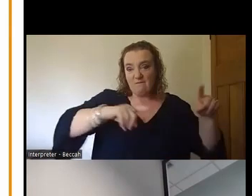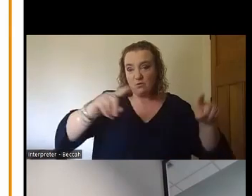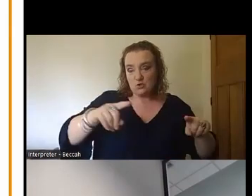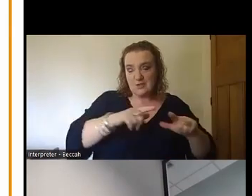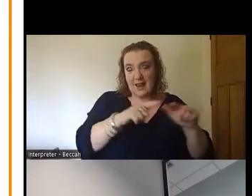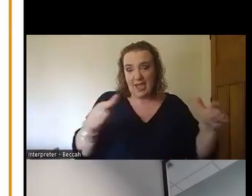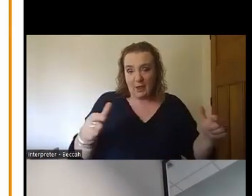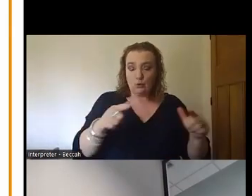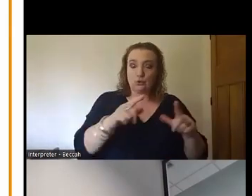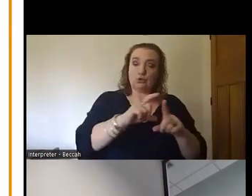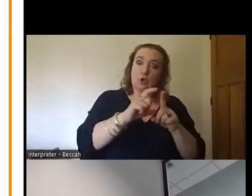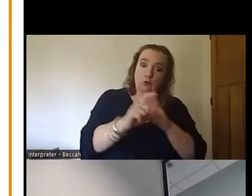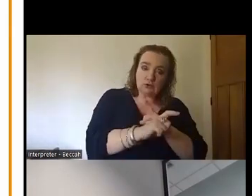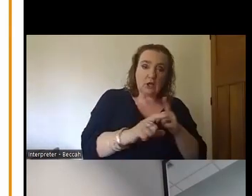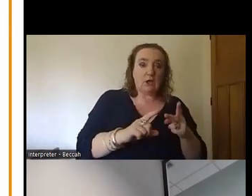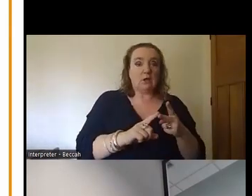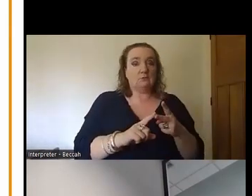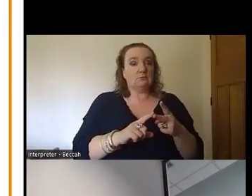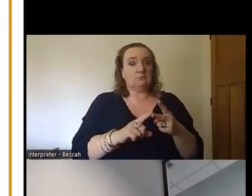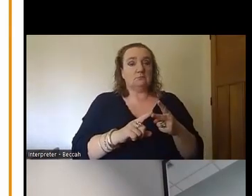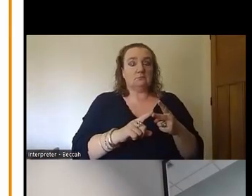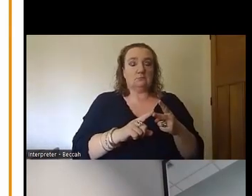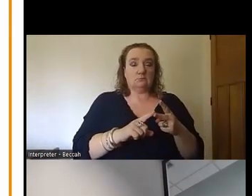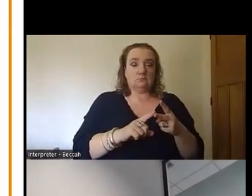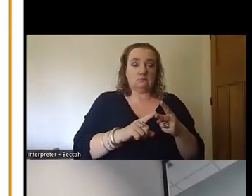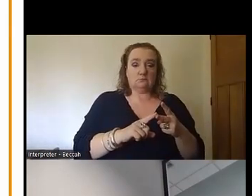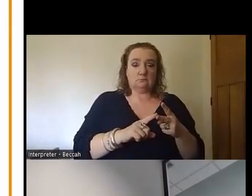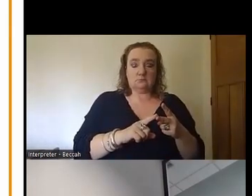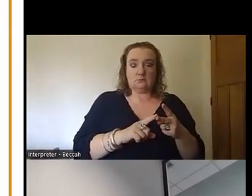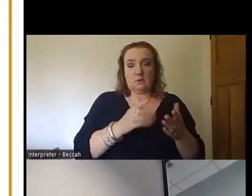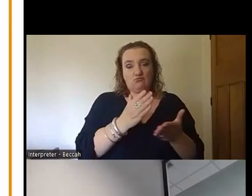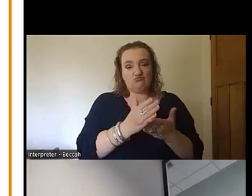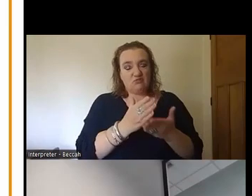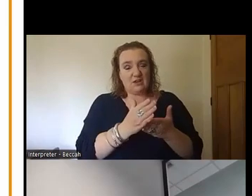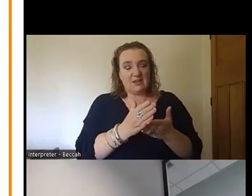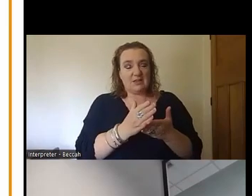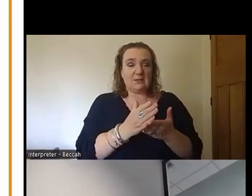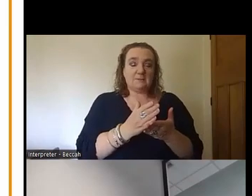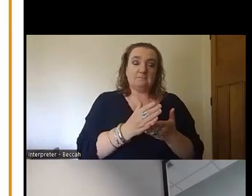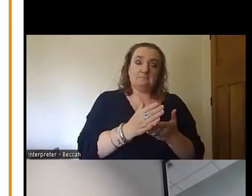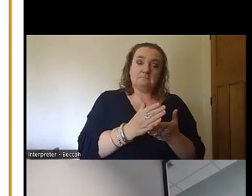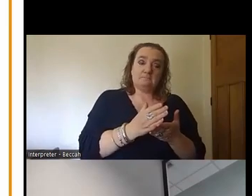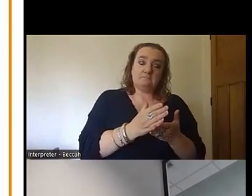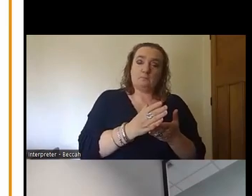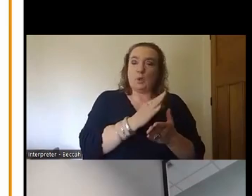cultures that exist. And we've had to work really hard at not labelling,